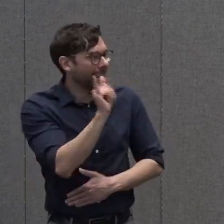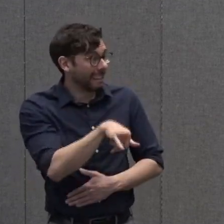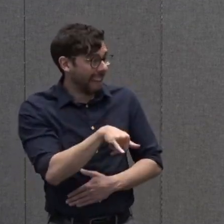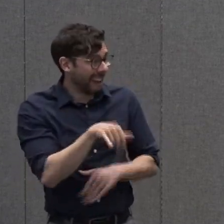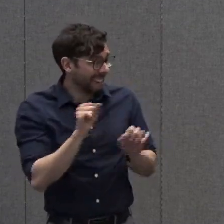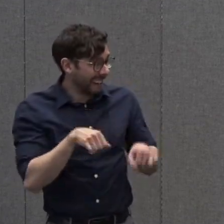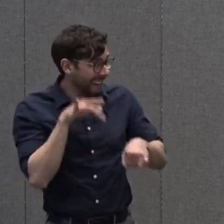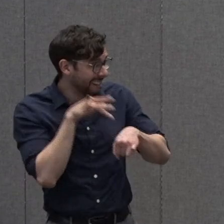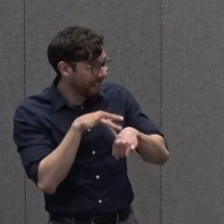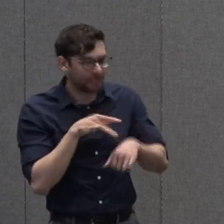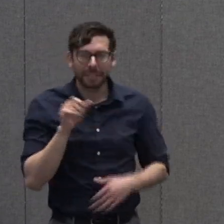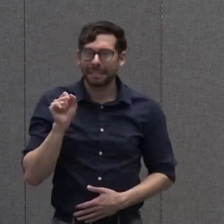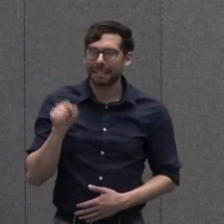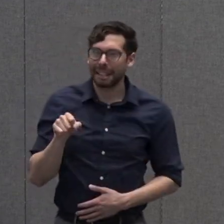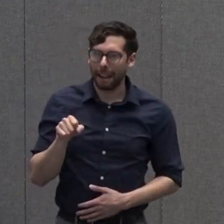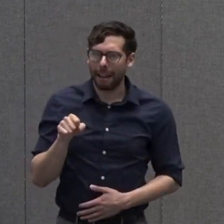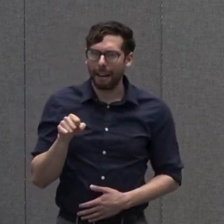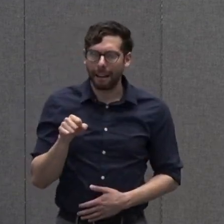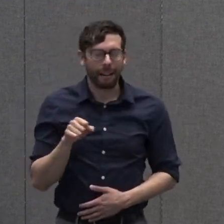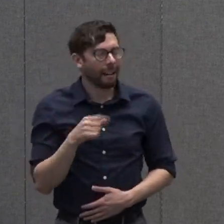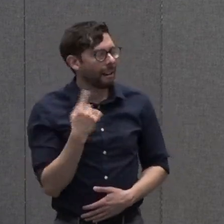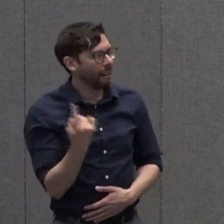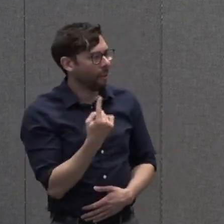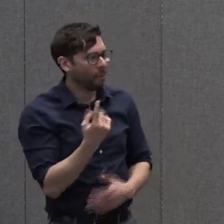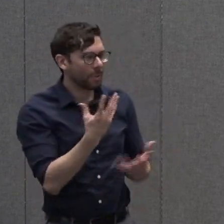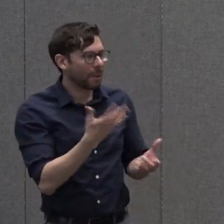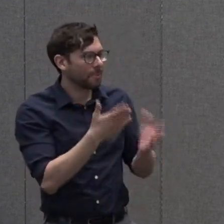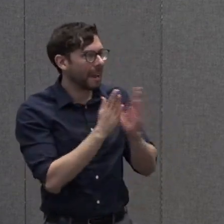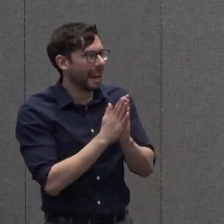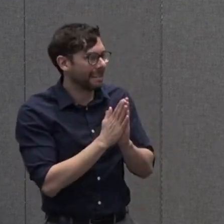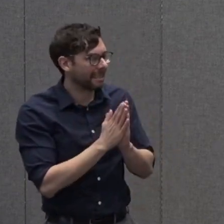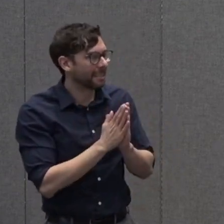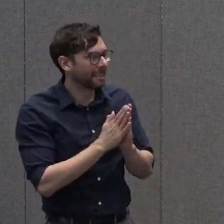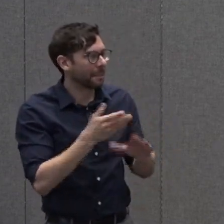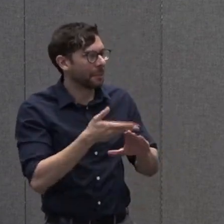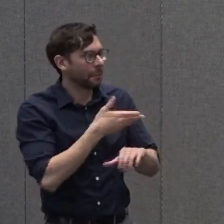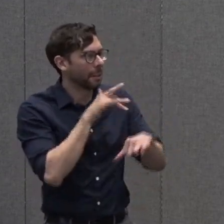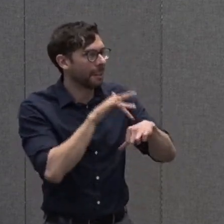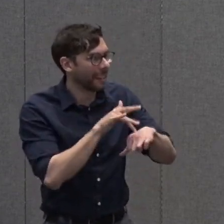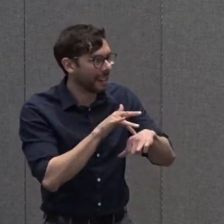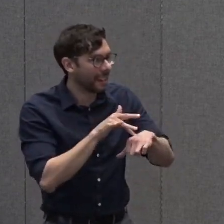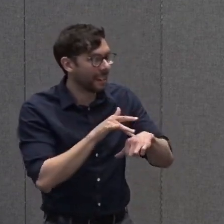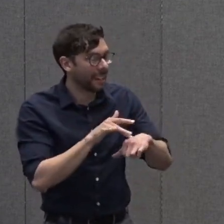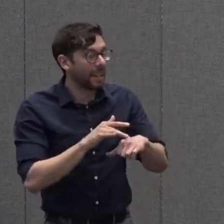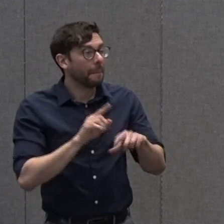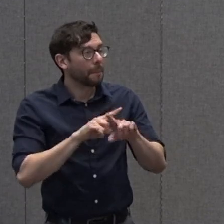I always wanna ask first, but he's got these beautiful little points, right here on his legs.